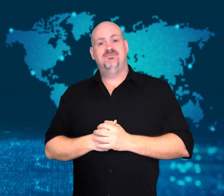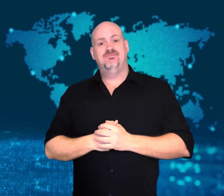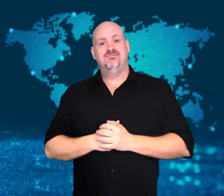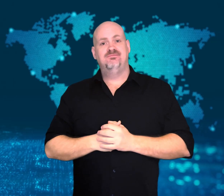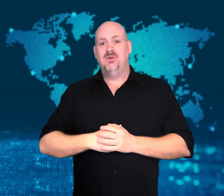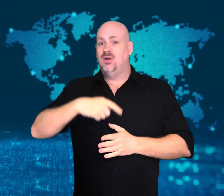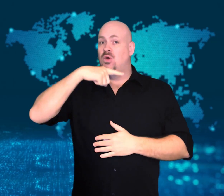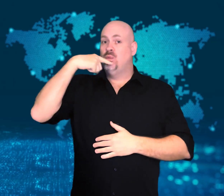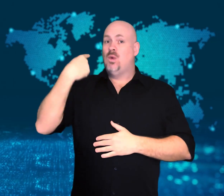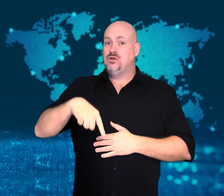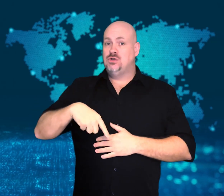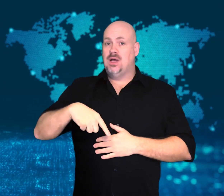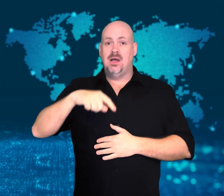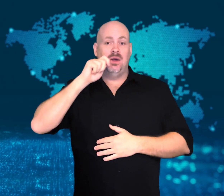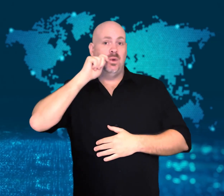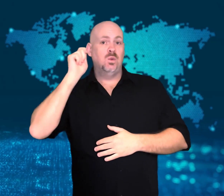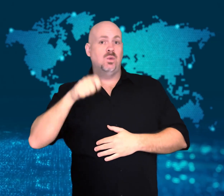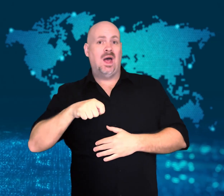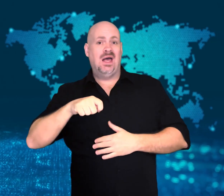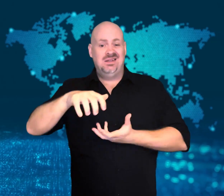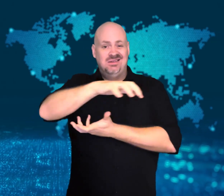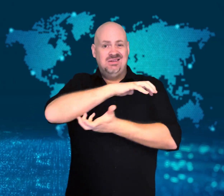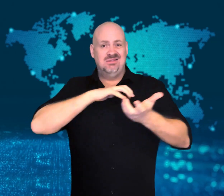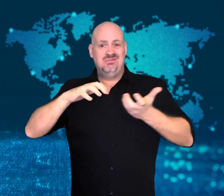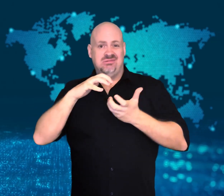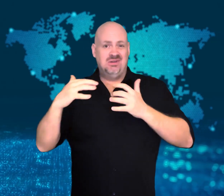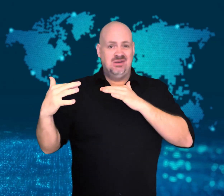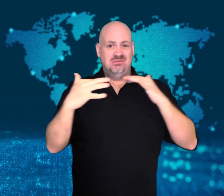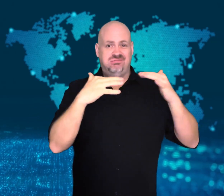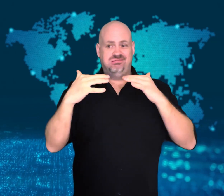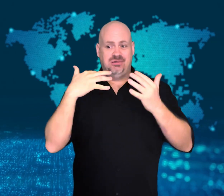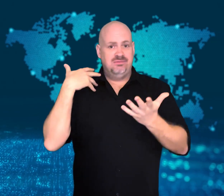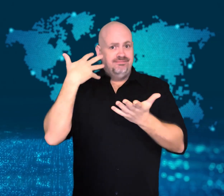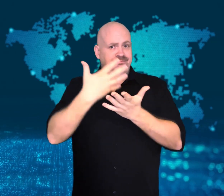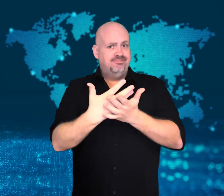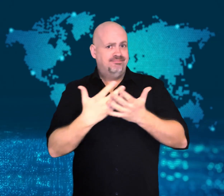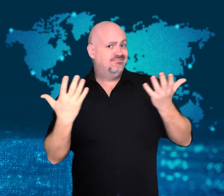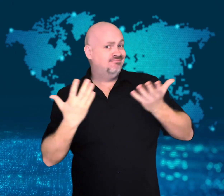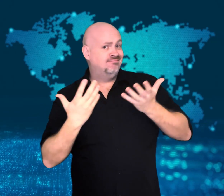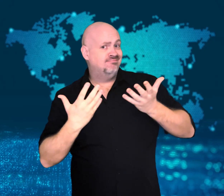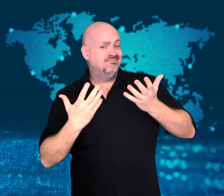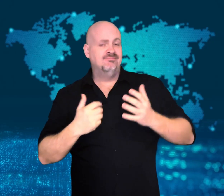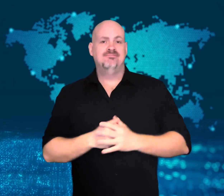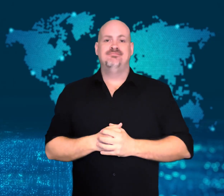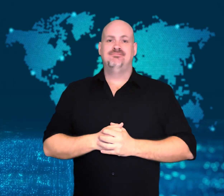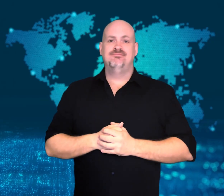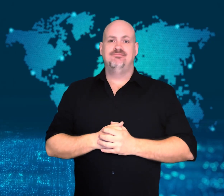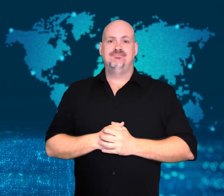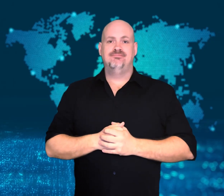RUSSIA/UKRAINE: Crisis update.